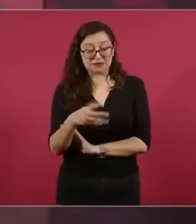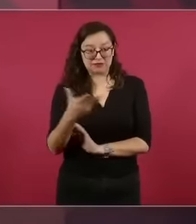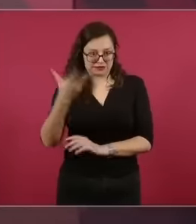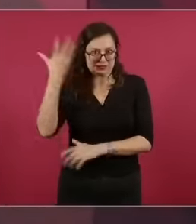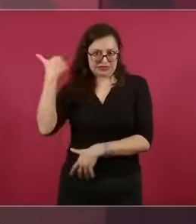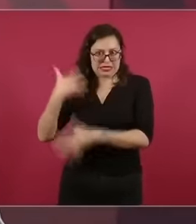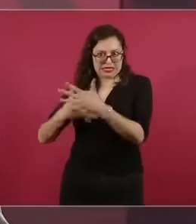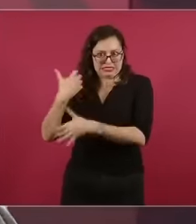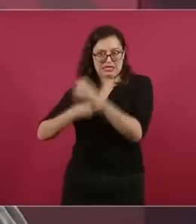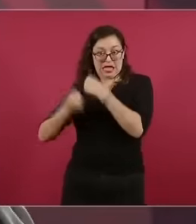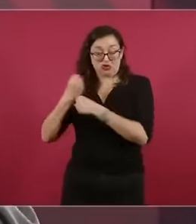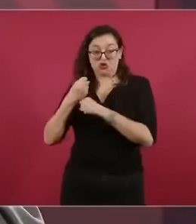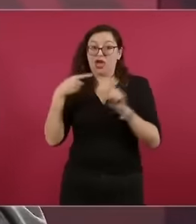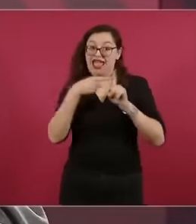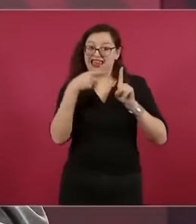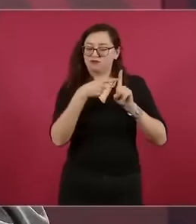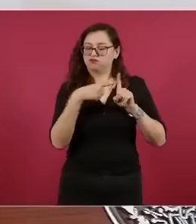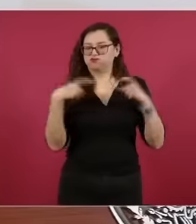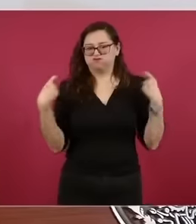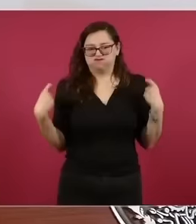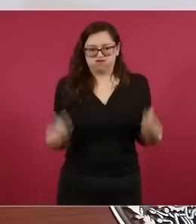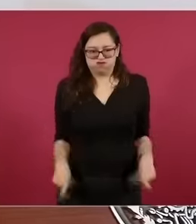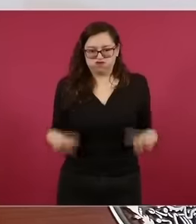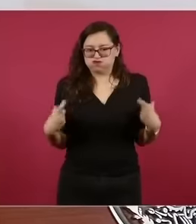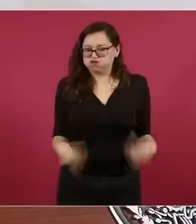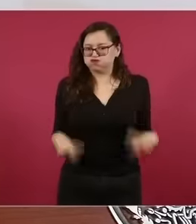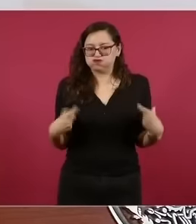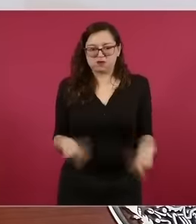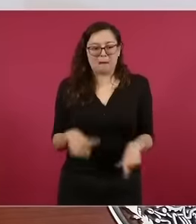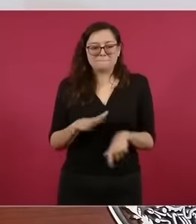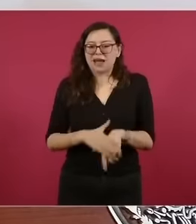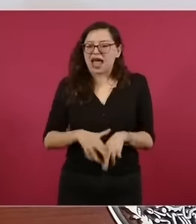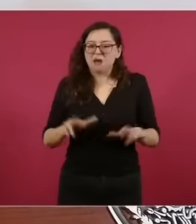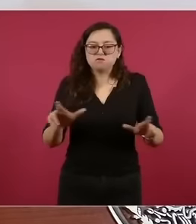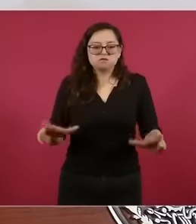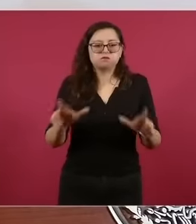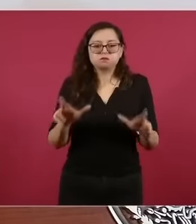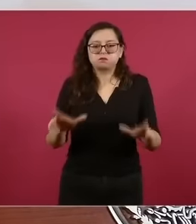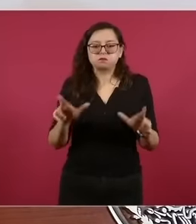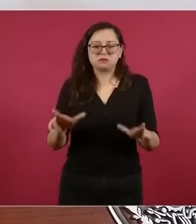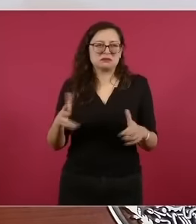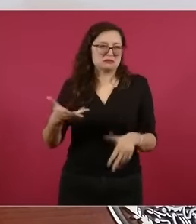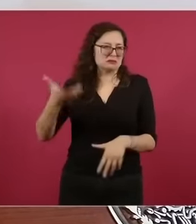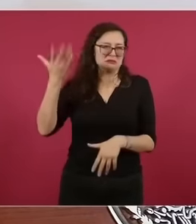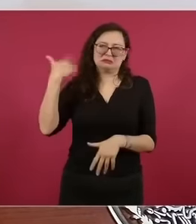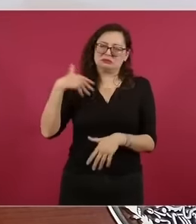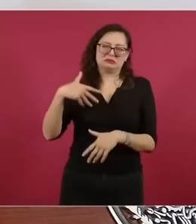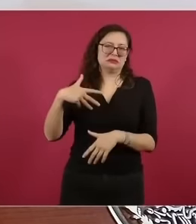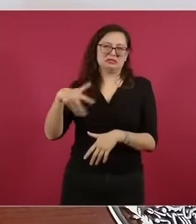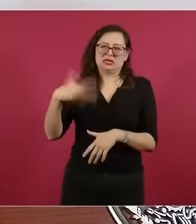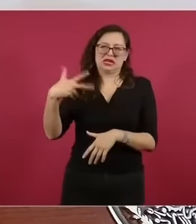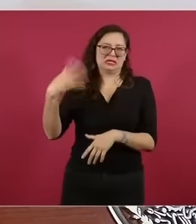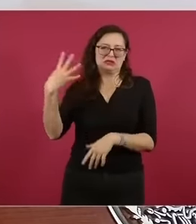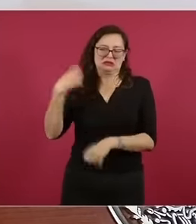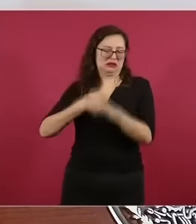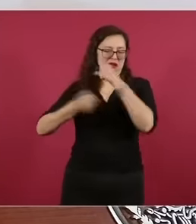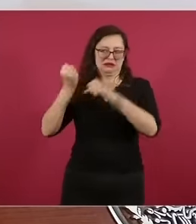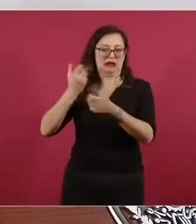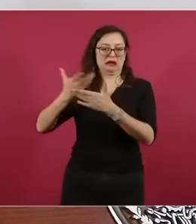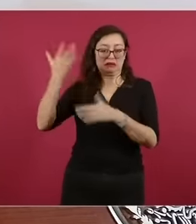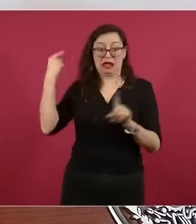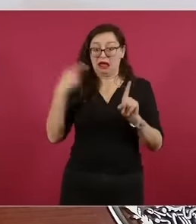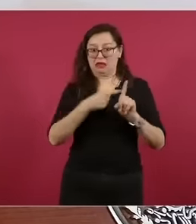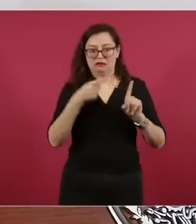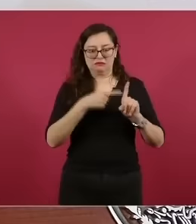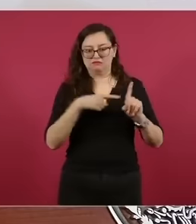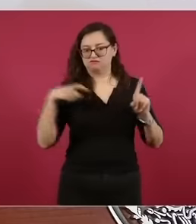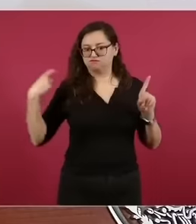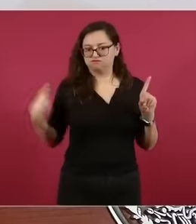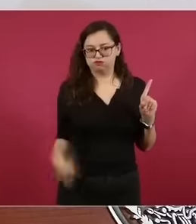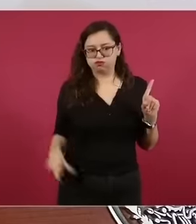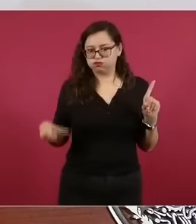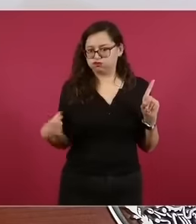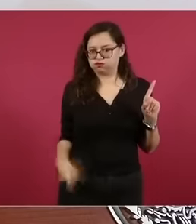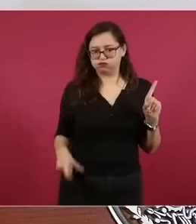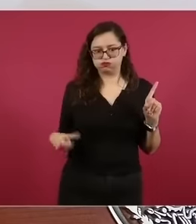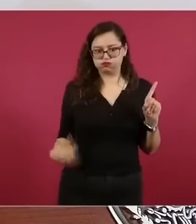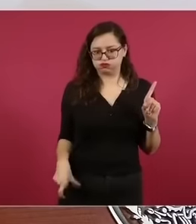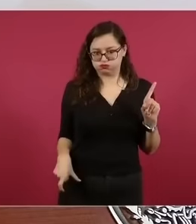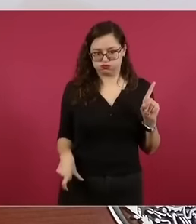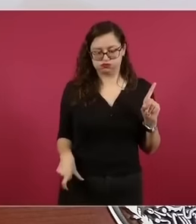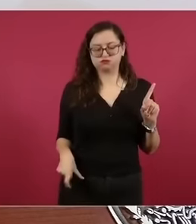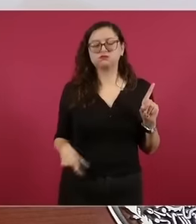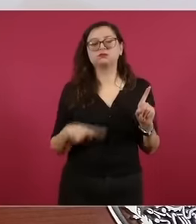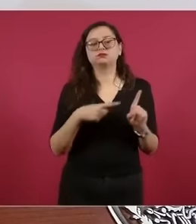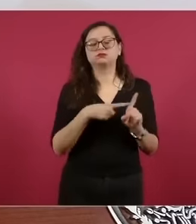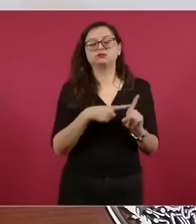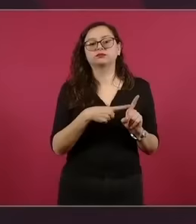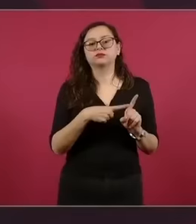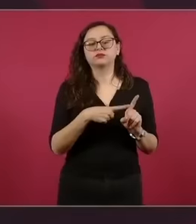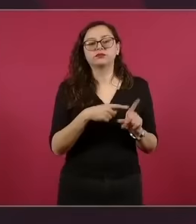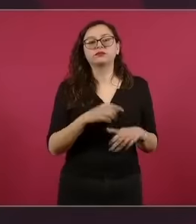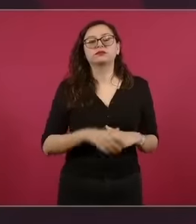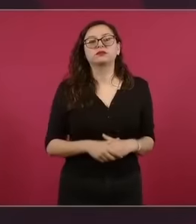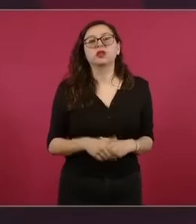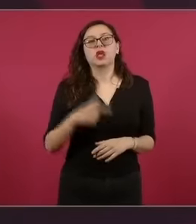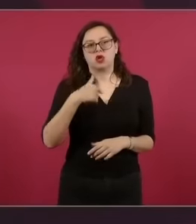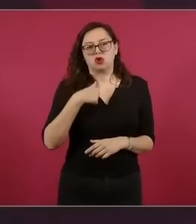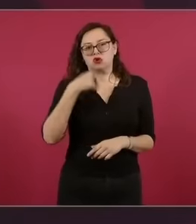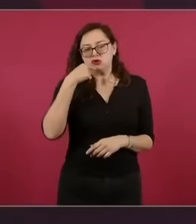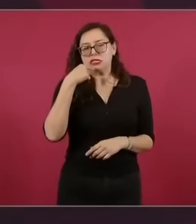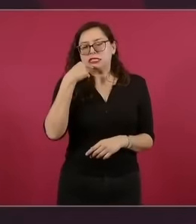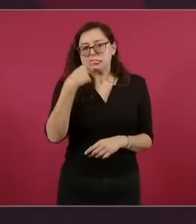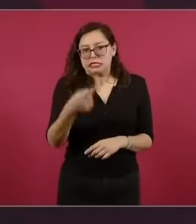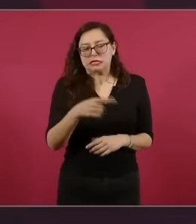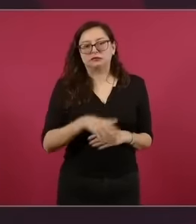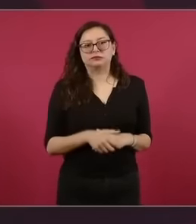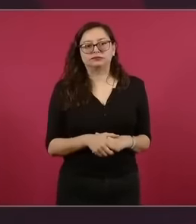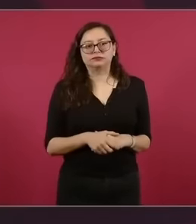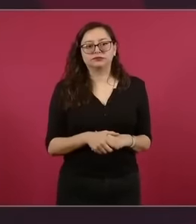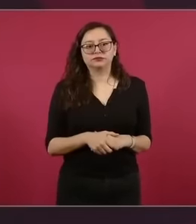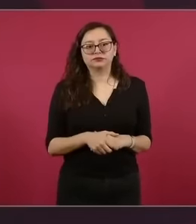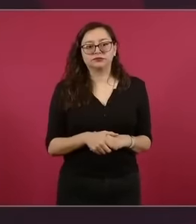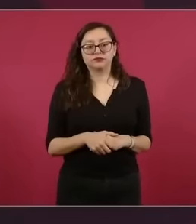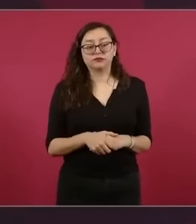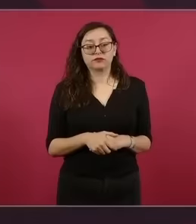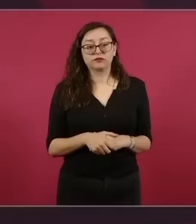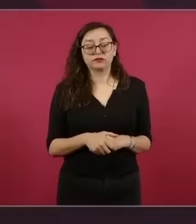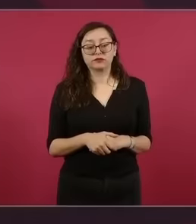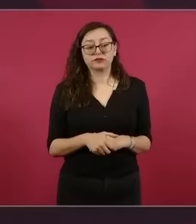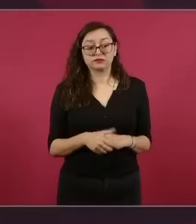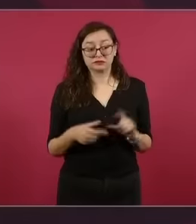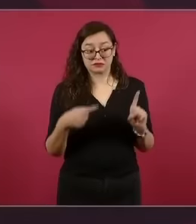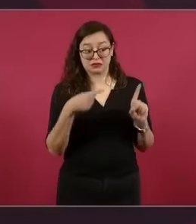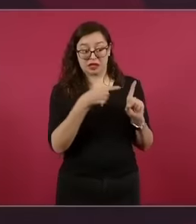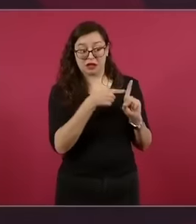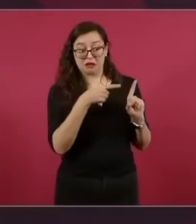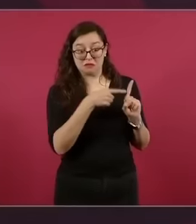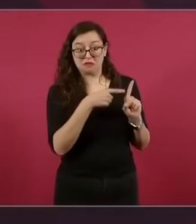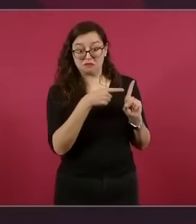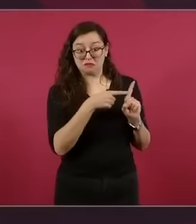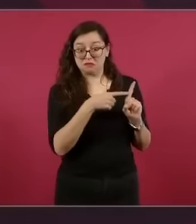world 13 14 years ago and I talk about that even though he was part of the